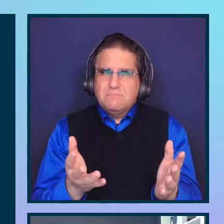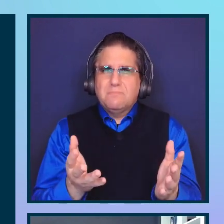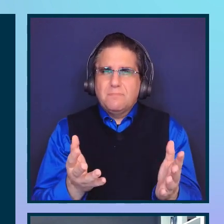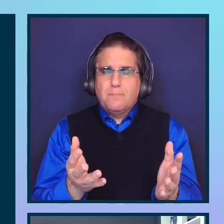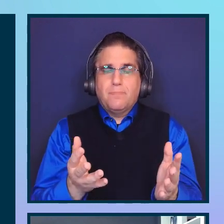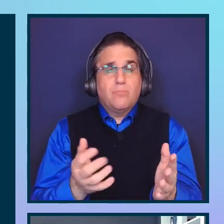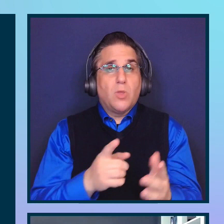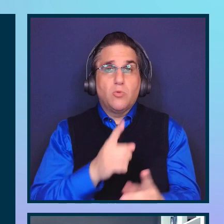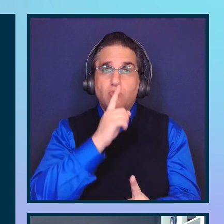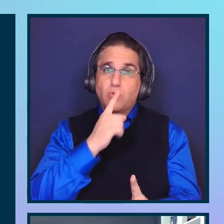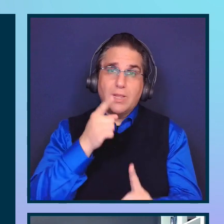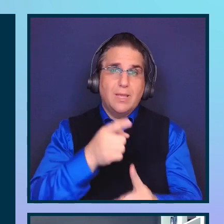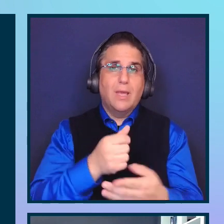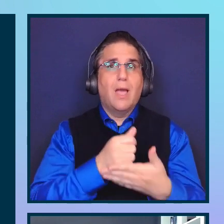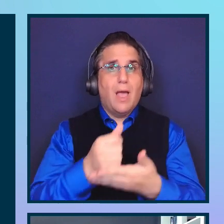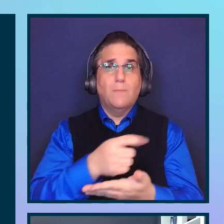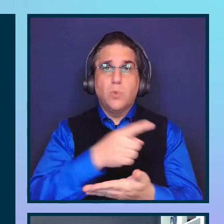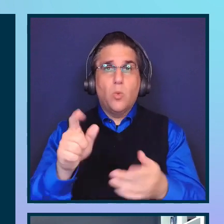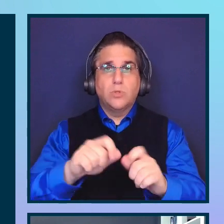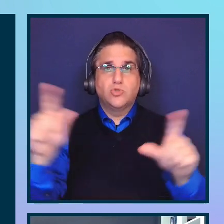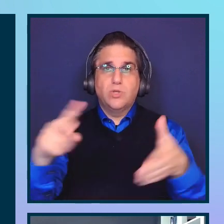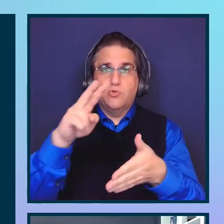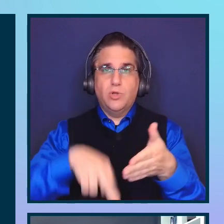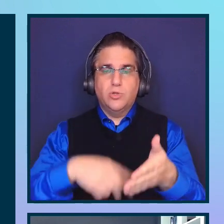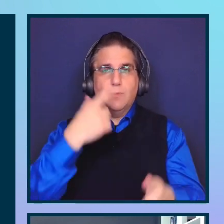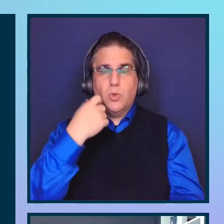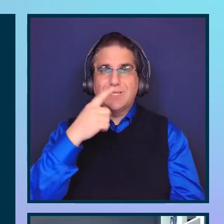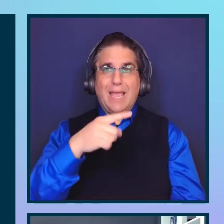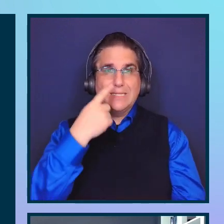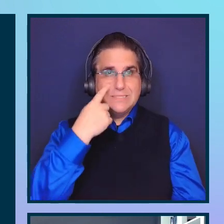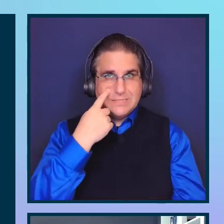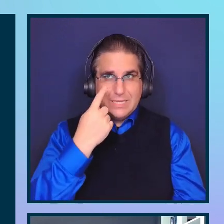they are really helpful for screen readers that cannot see where the See All will link them to.